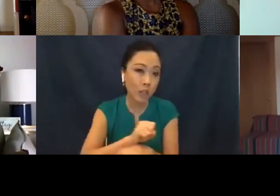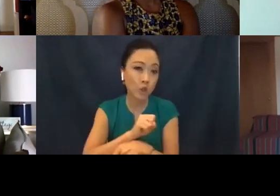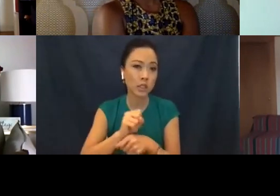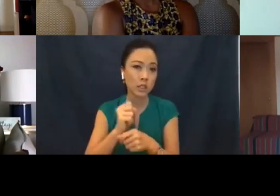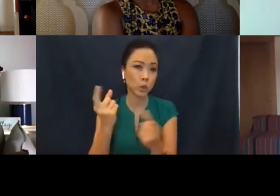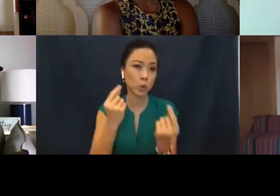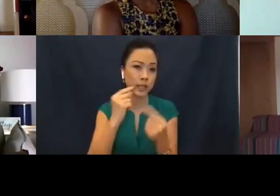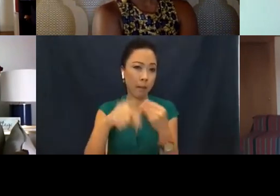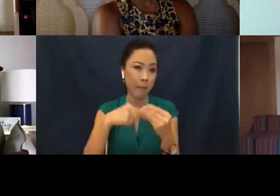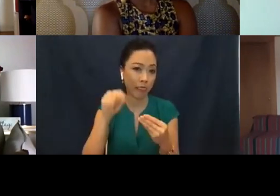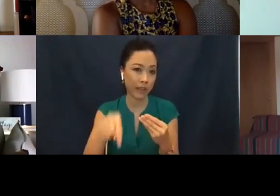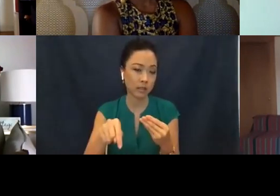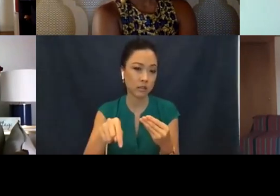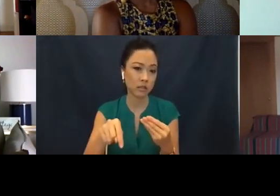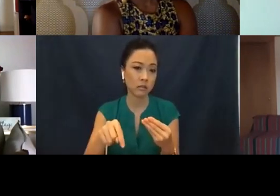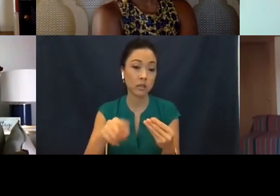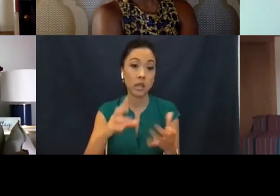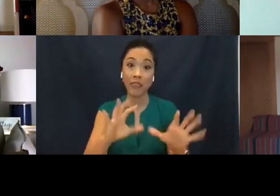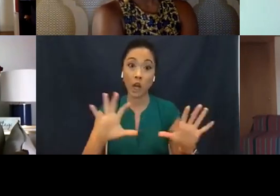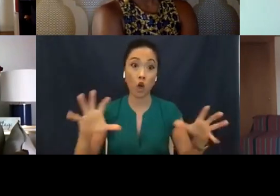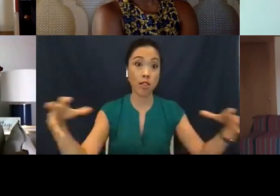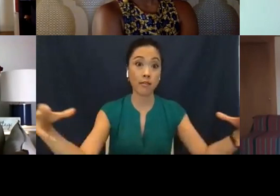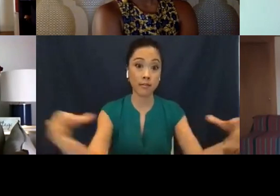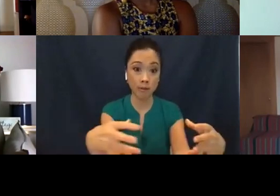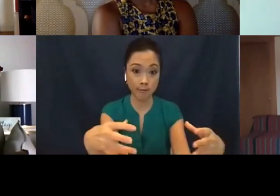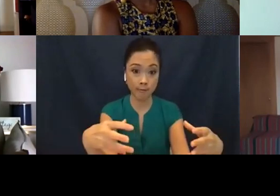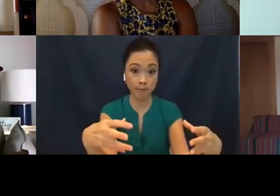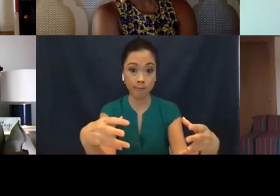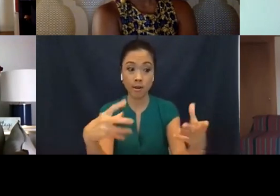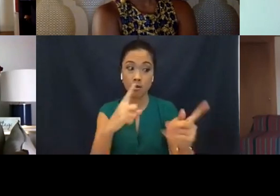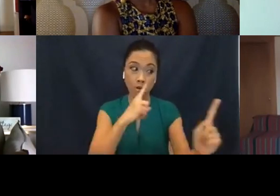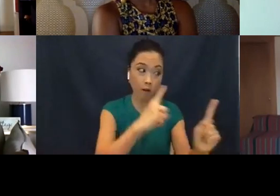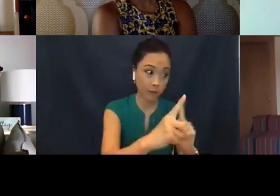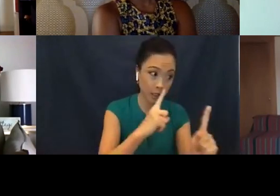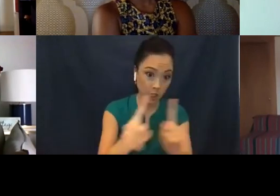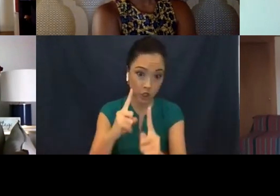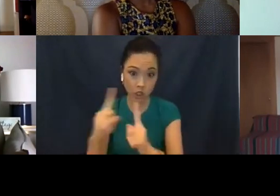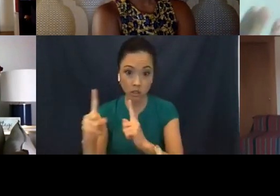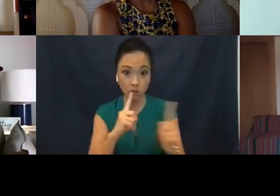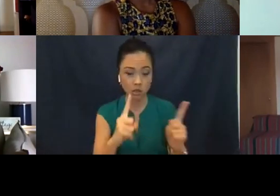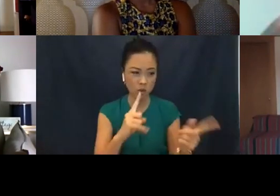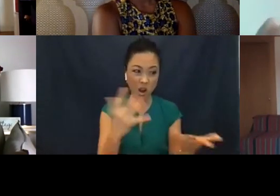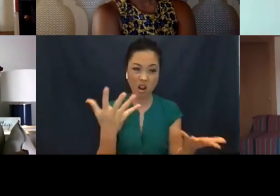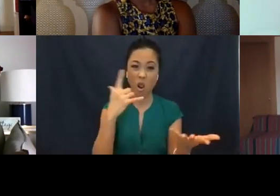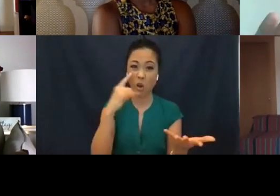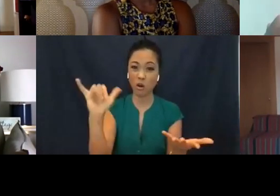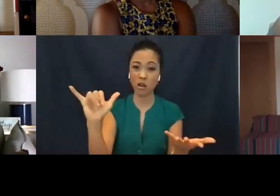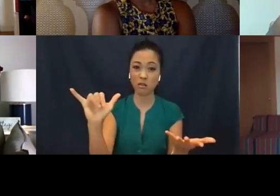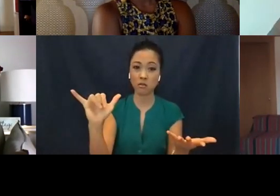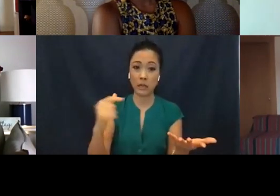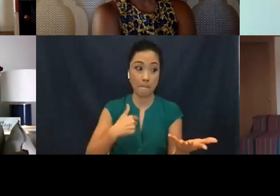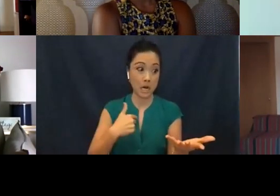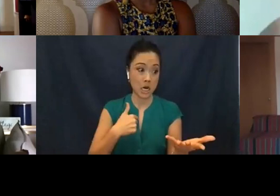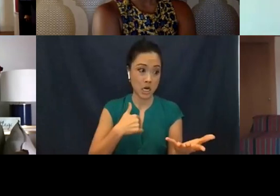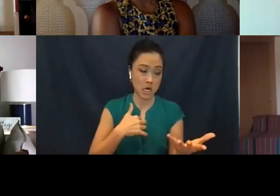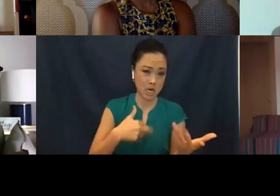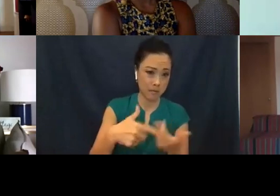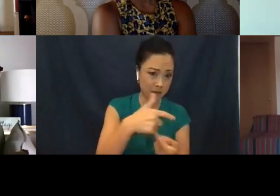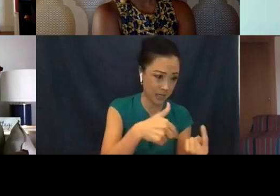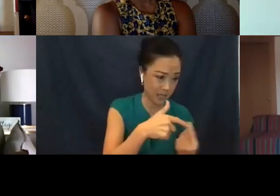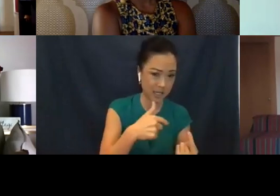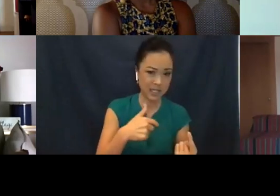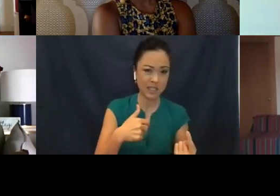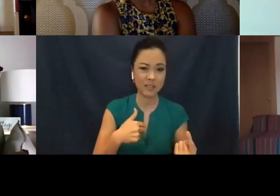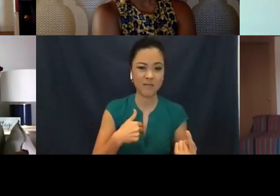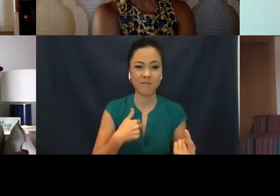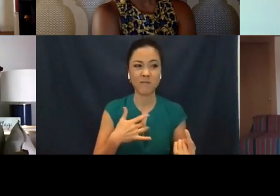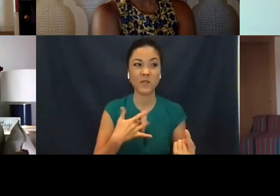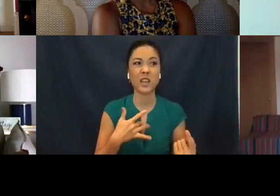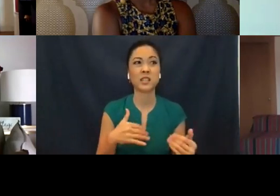like? When I'm around them, I have existential crisis because the system never worked, this notion of touring has never worked. I